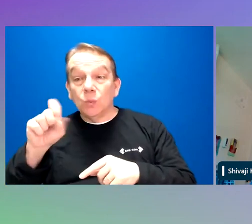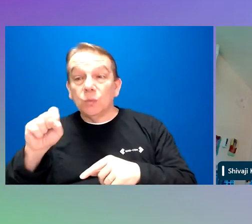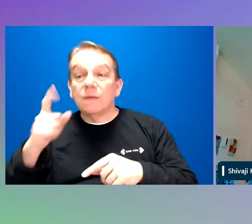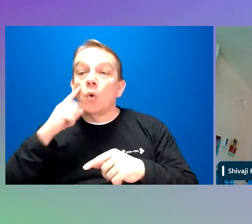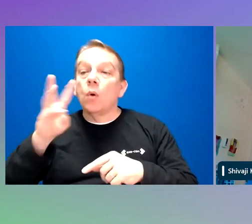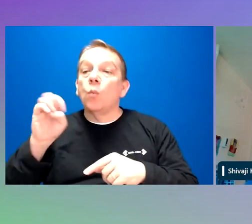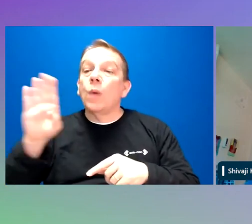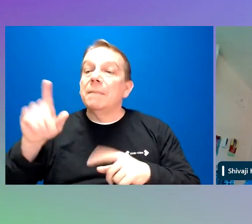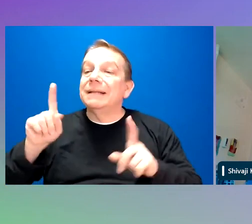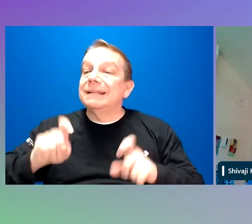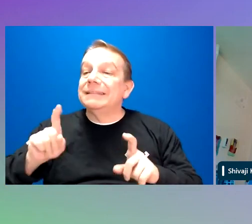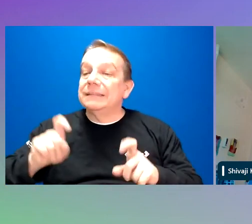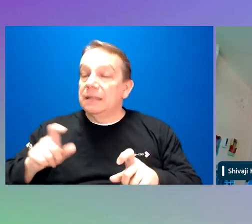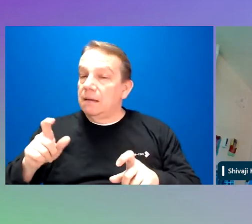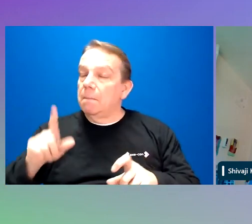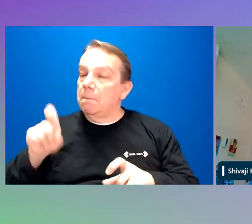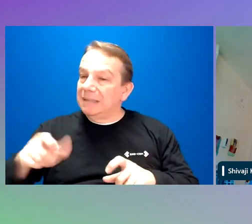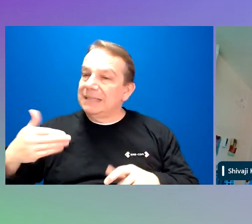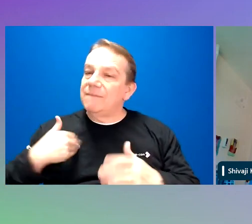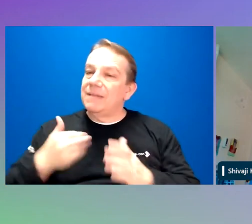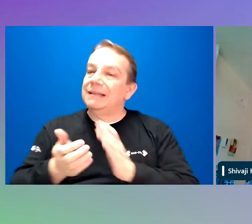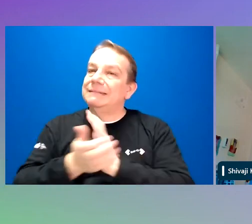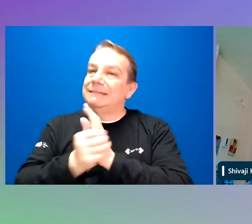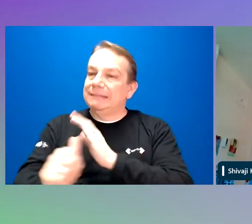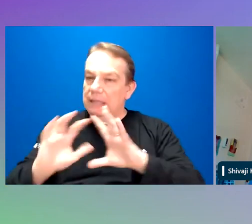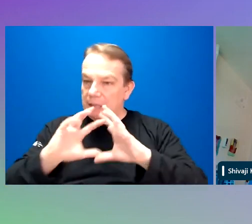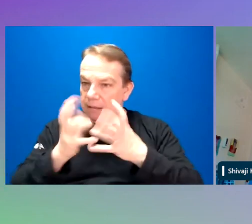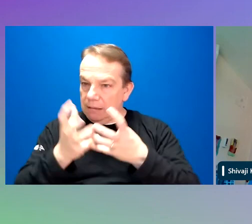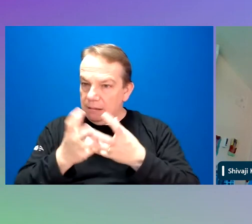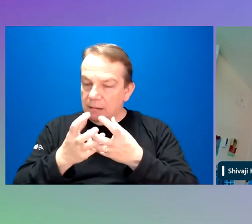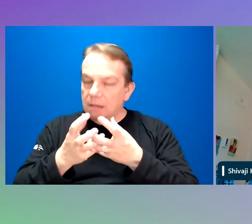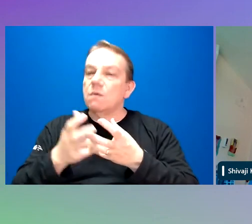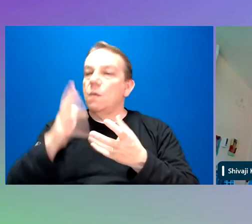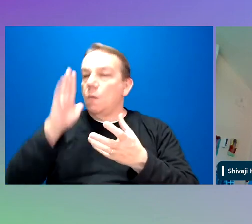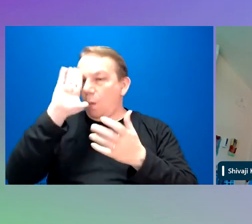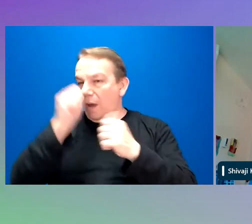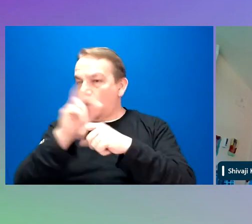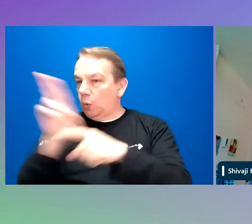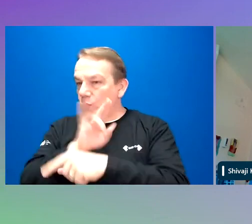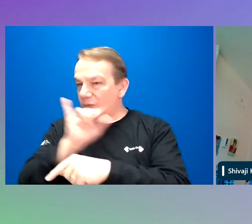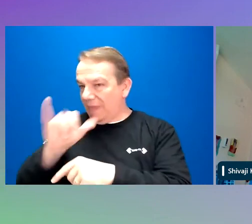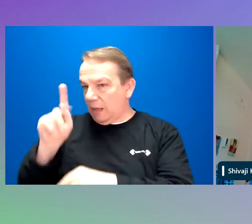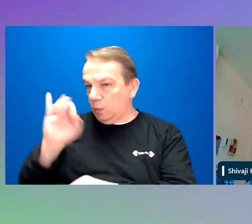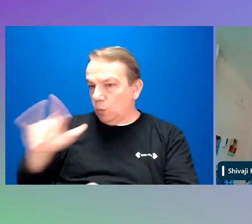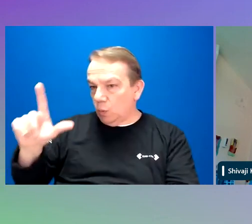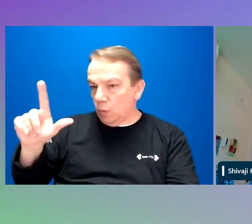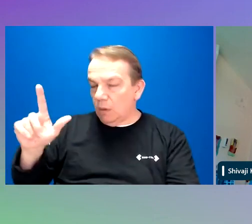the skill sets to learn how to use that tool. And then use it